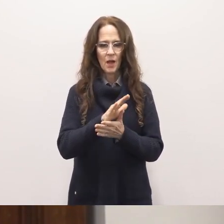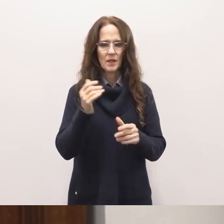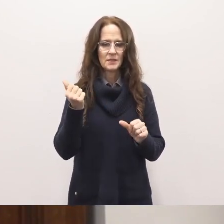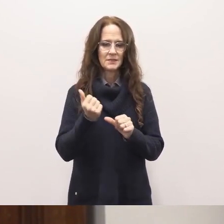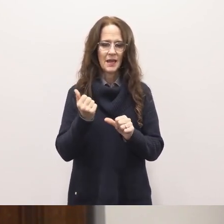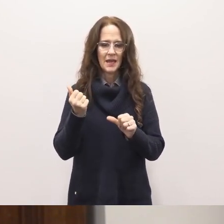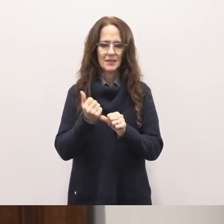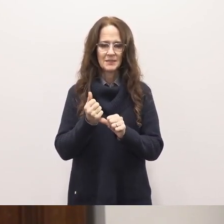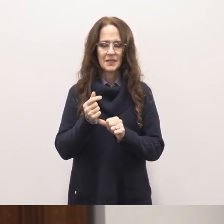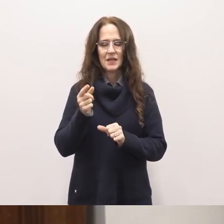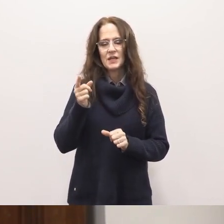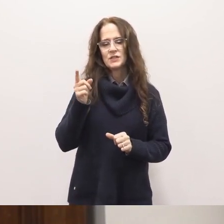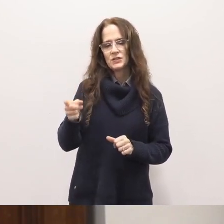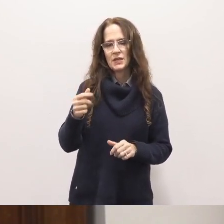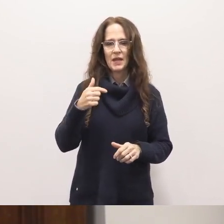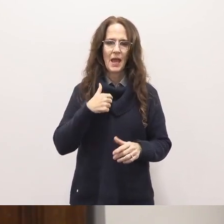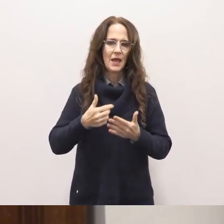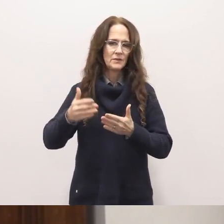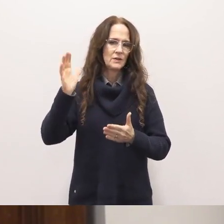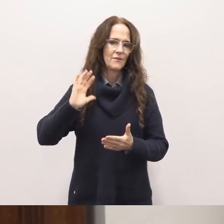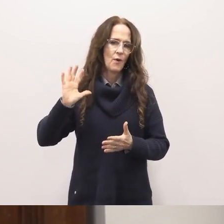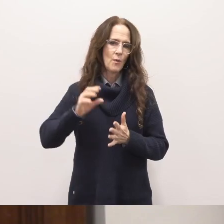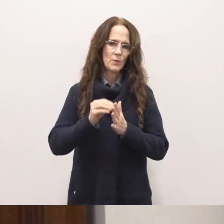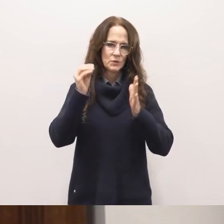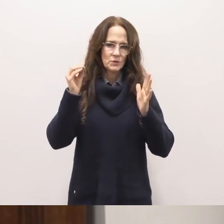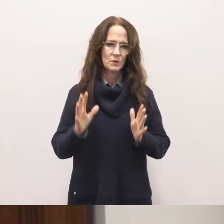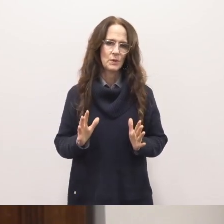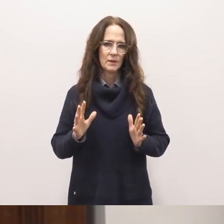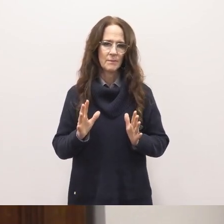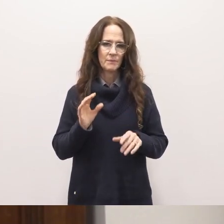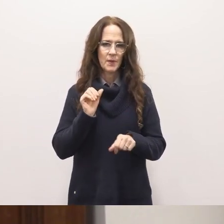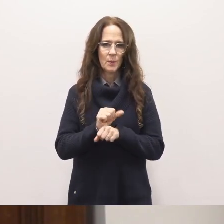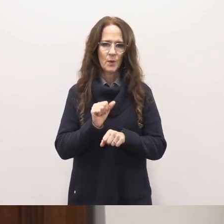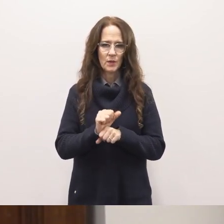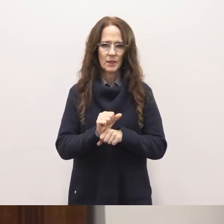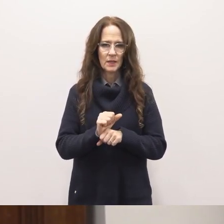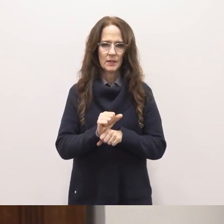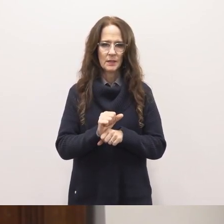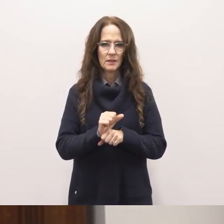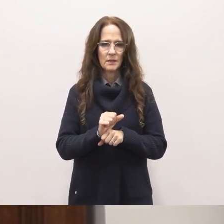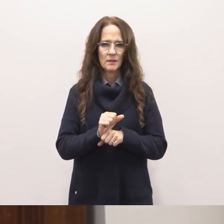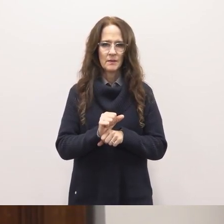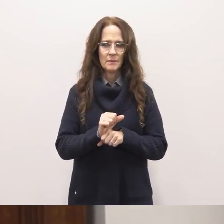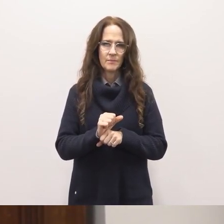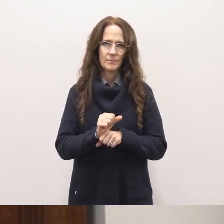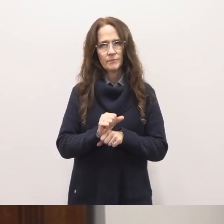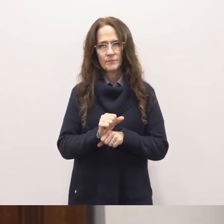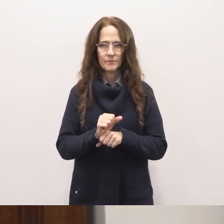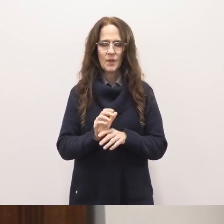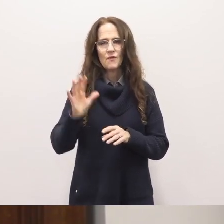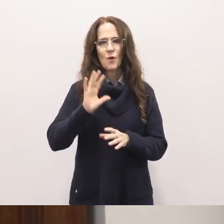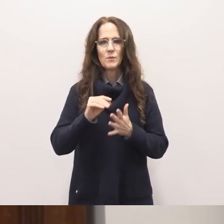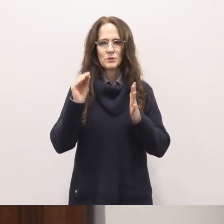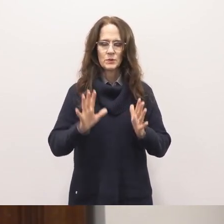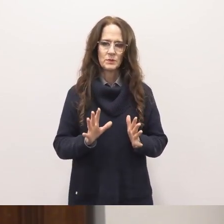She has former students working, well, former students, I should say,